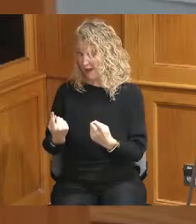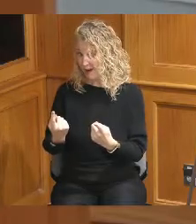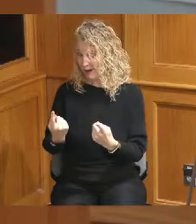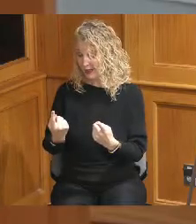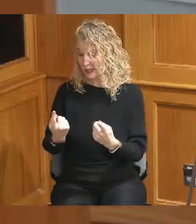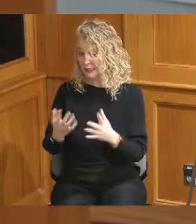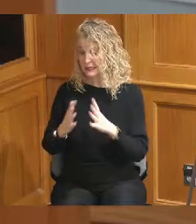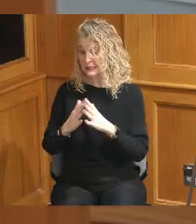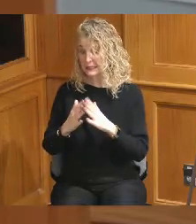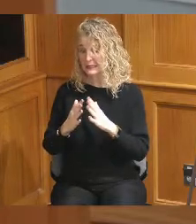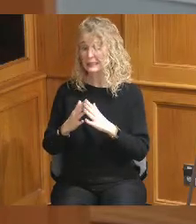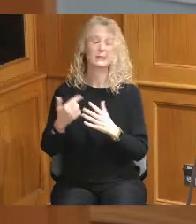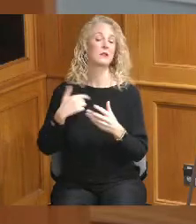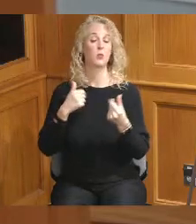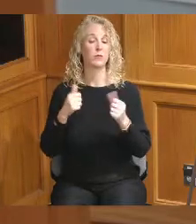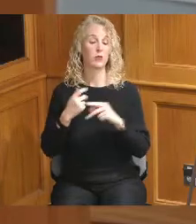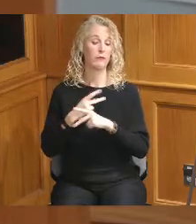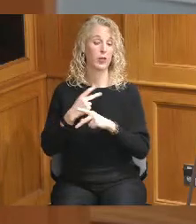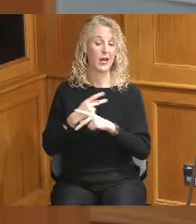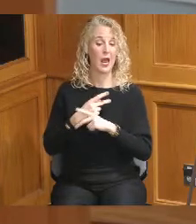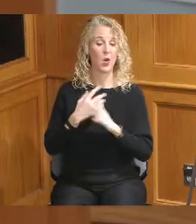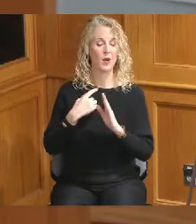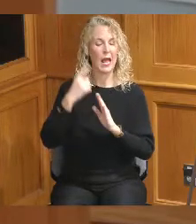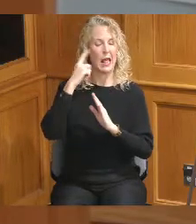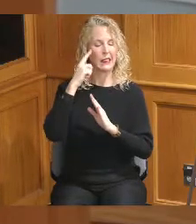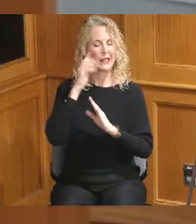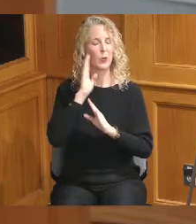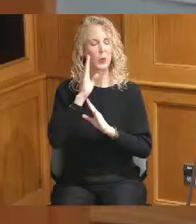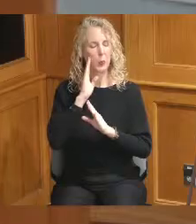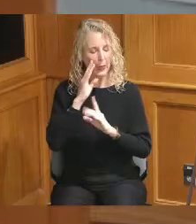and trying to navigate and I think we're going to get we're going to get some of them across the